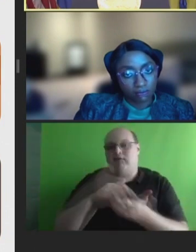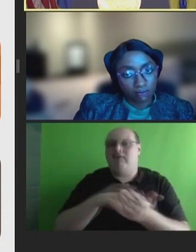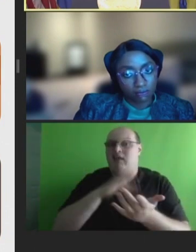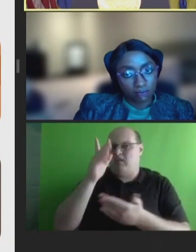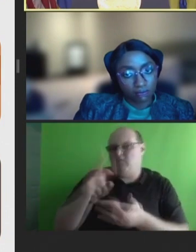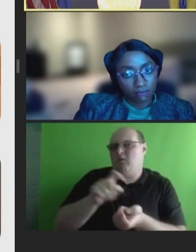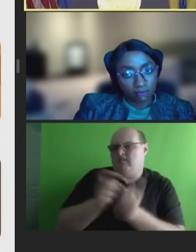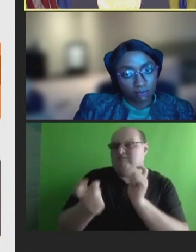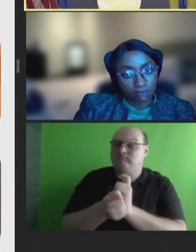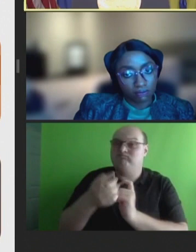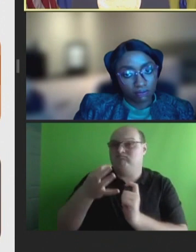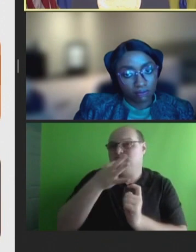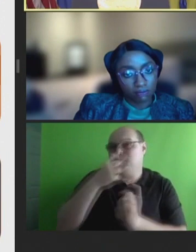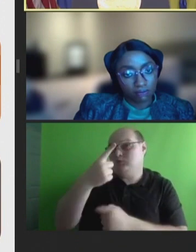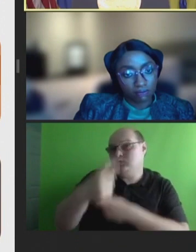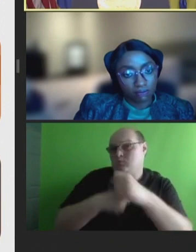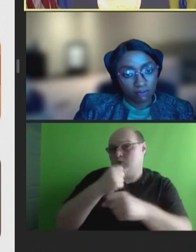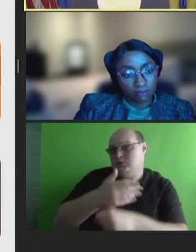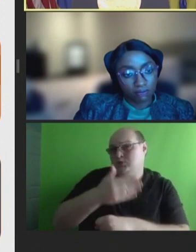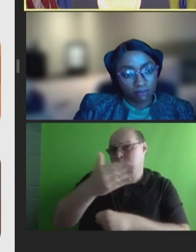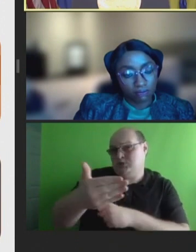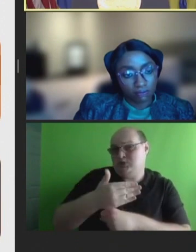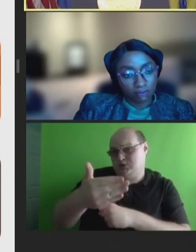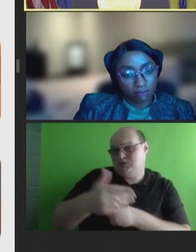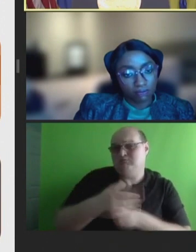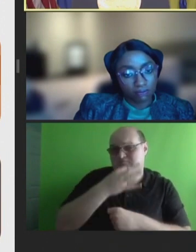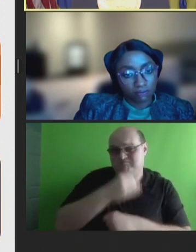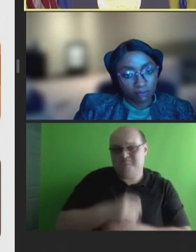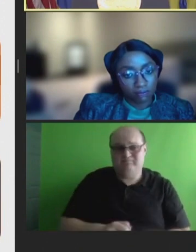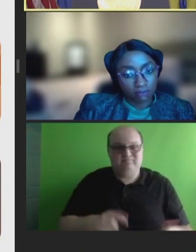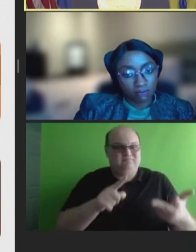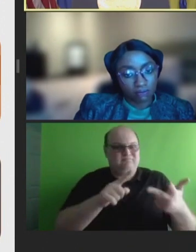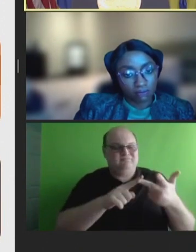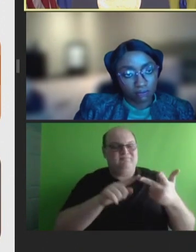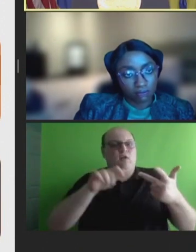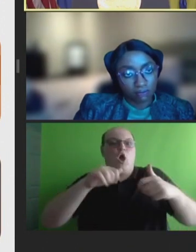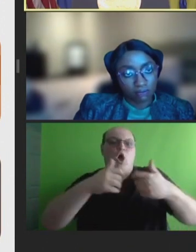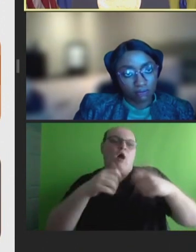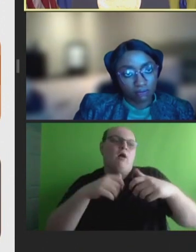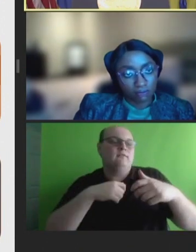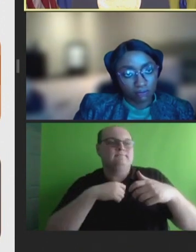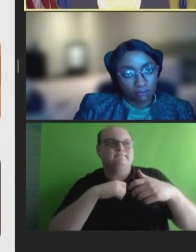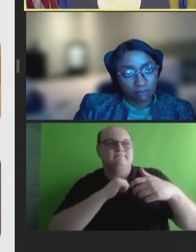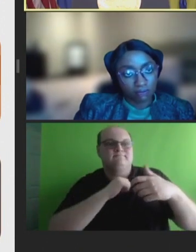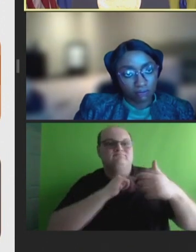Hard to reach populations, you know, this is not new to vaccination, but certainly was highlighted